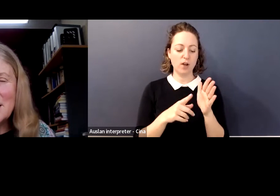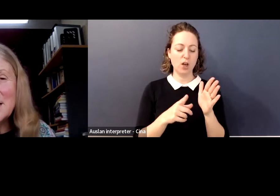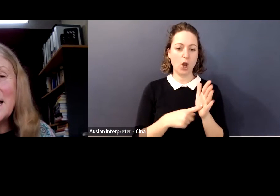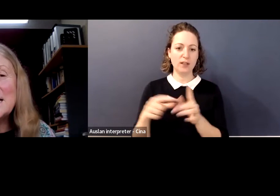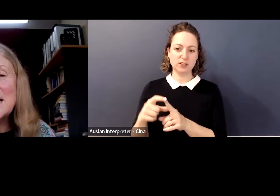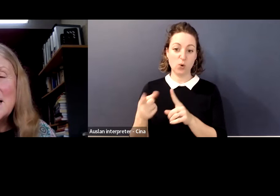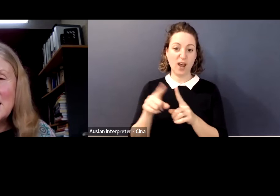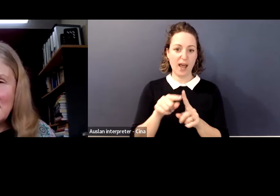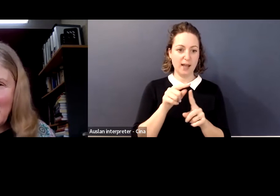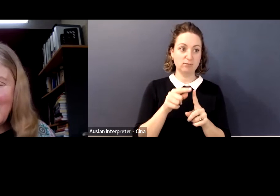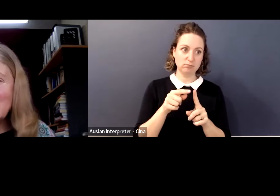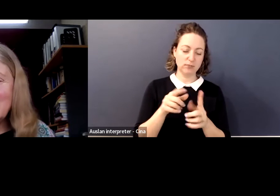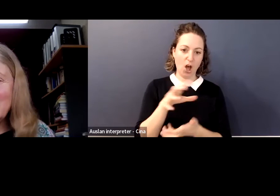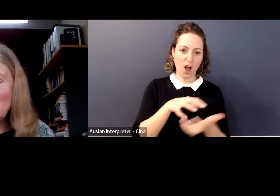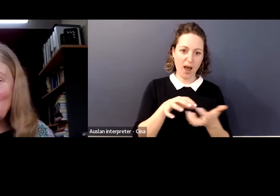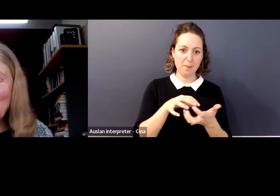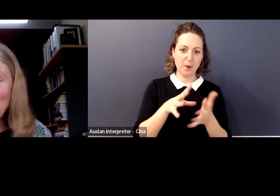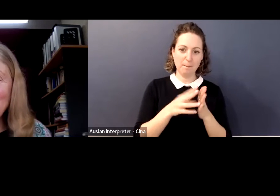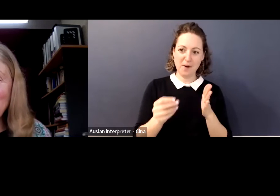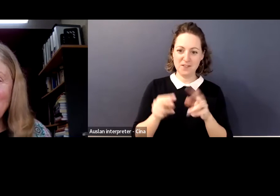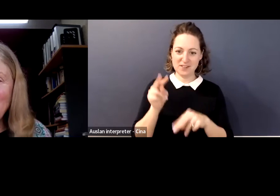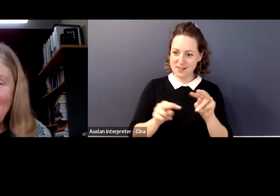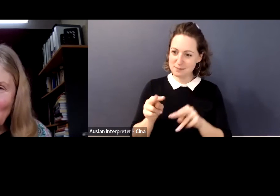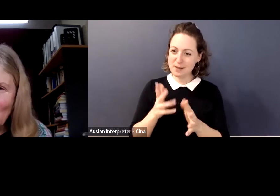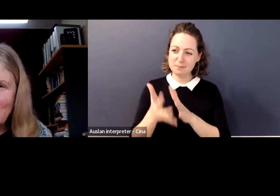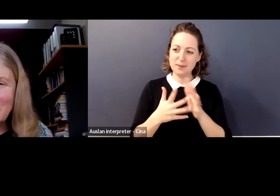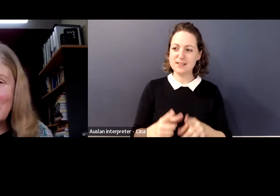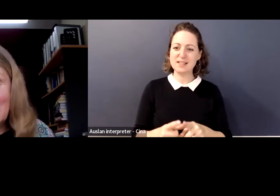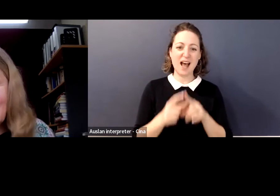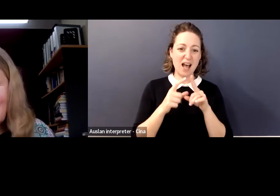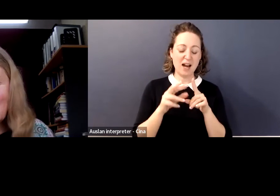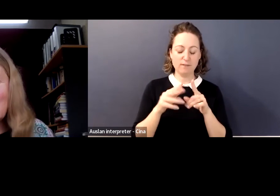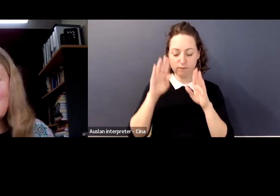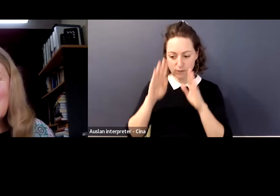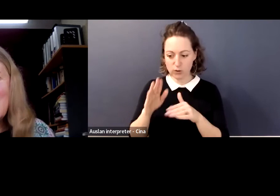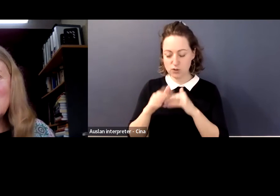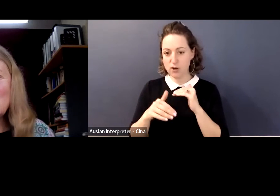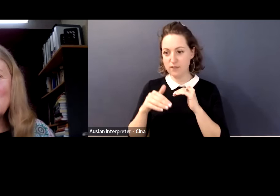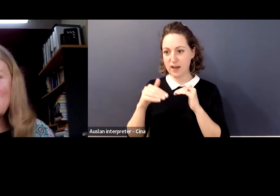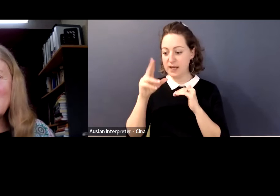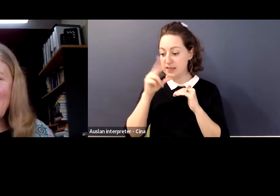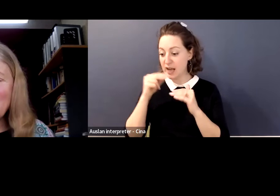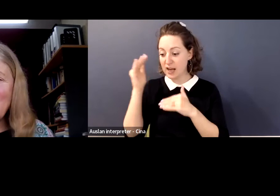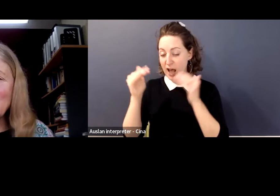is that it's harder when we are looking at adults and young adults as to just to how much